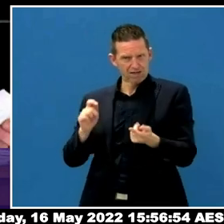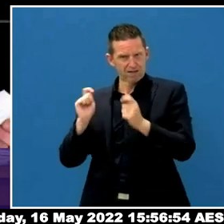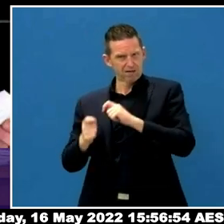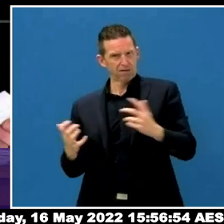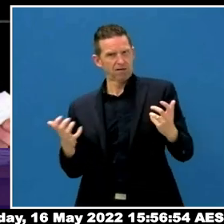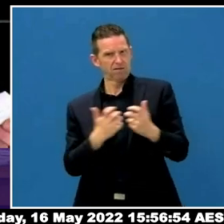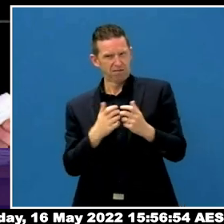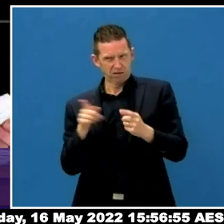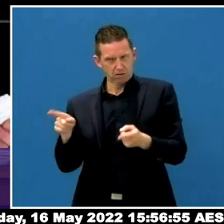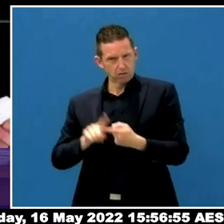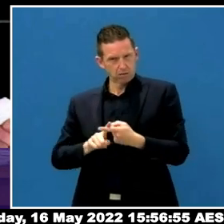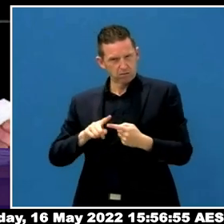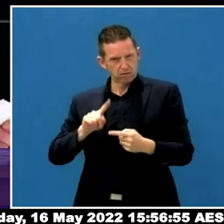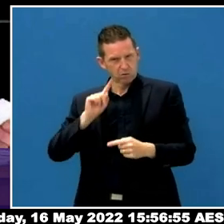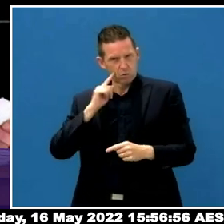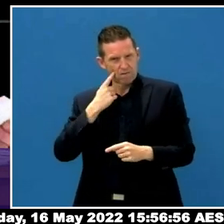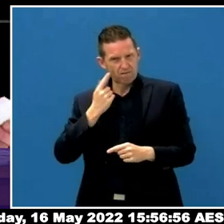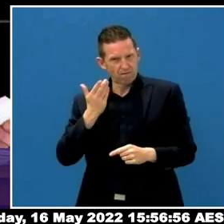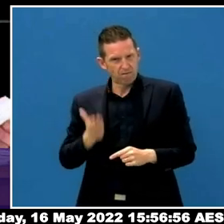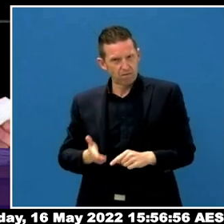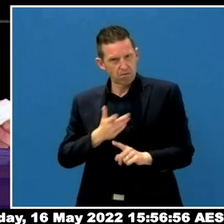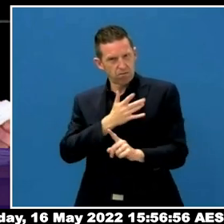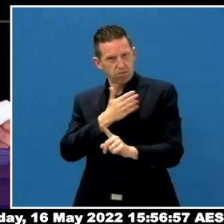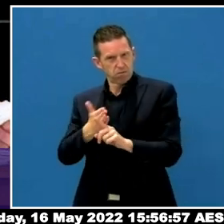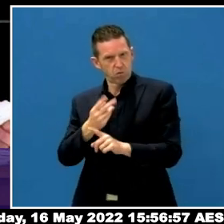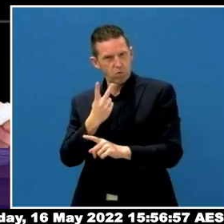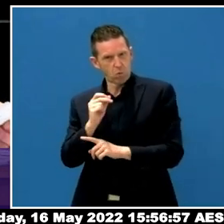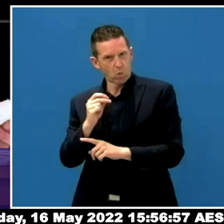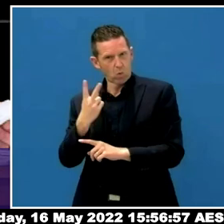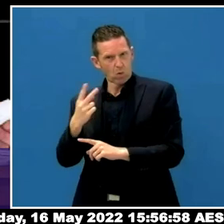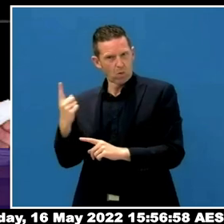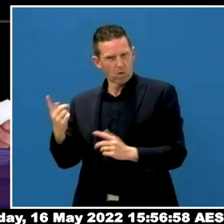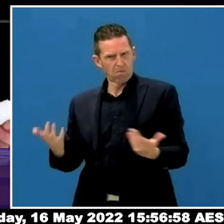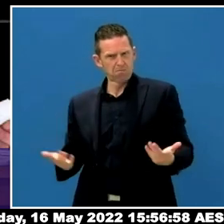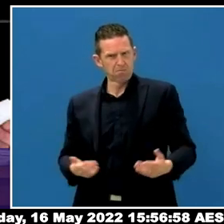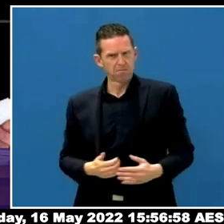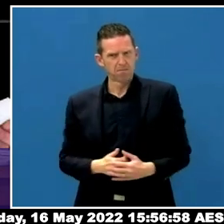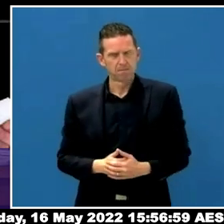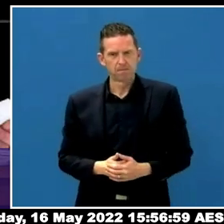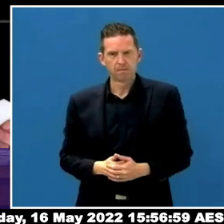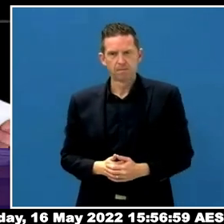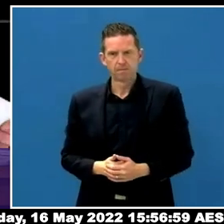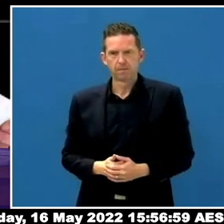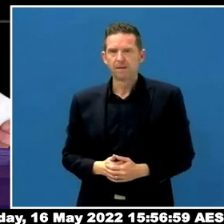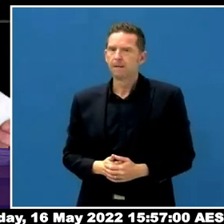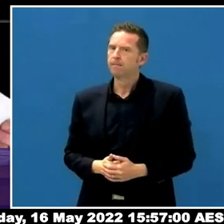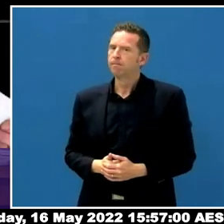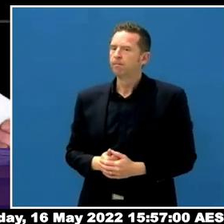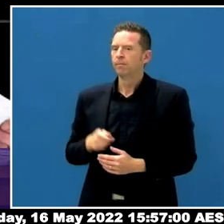it. MR FOGARTY: The Support Coordinator took that up with - Yes. MR FOGARTY: - with Afford, didn't she?